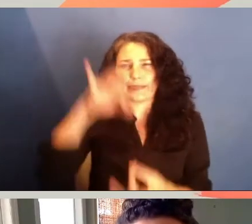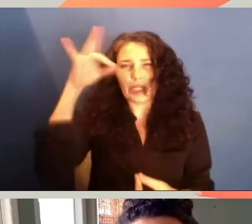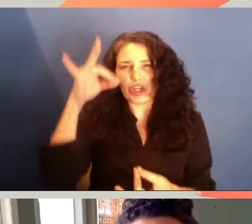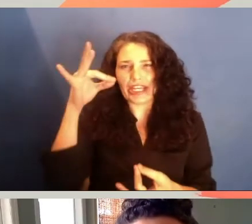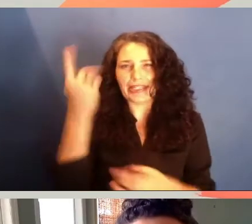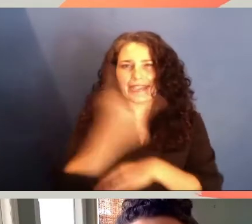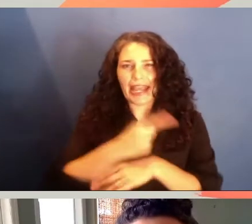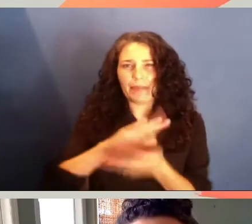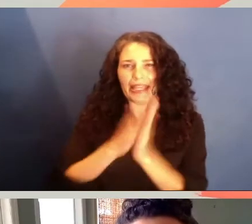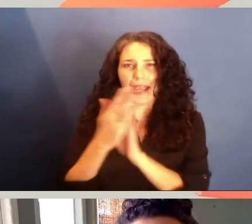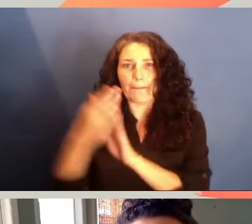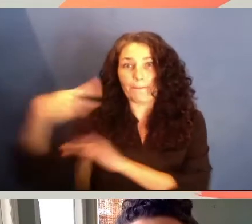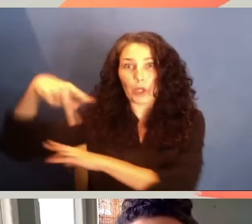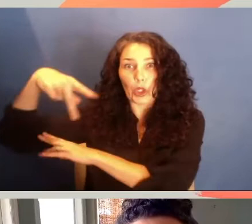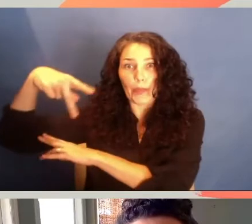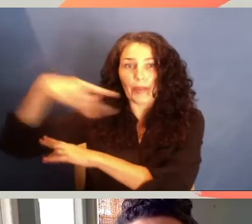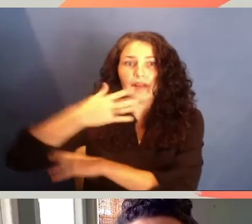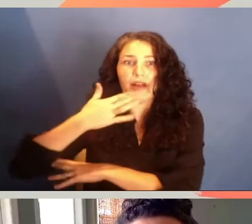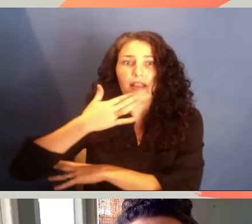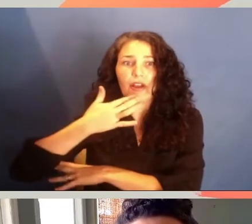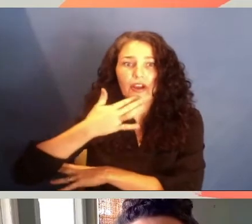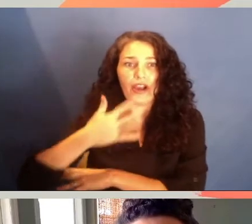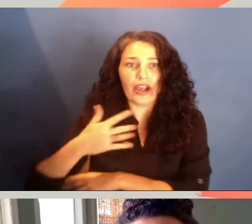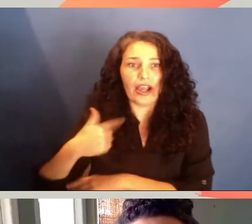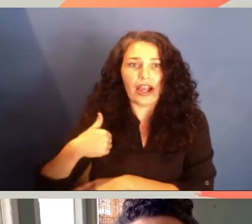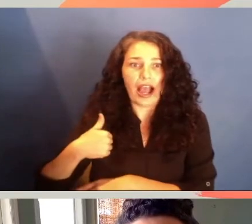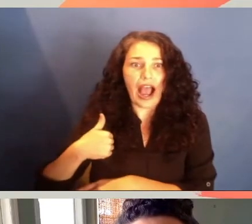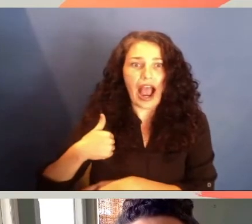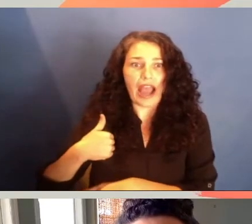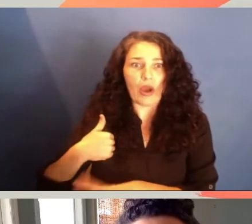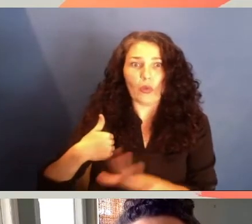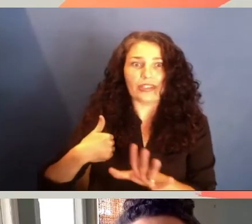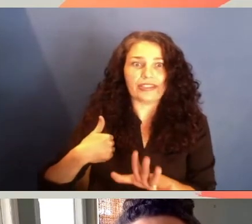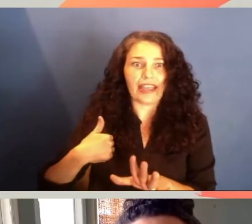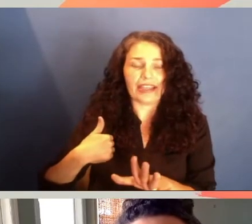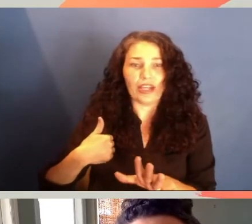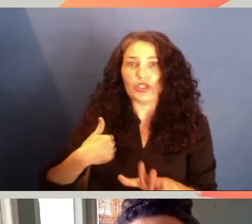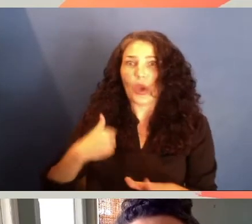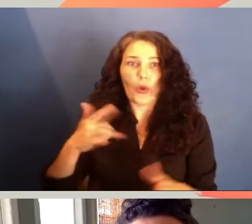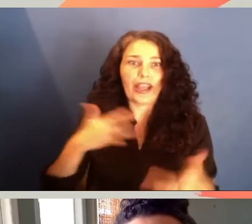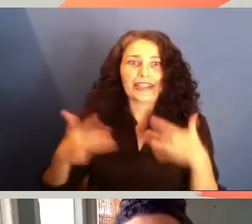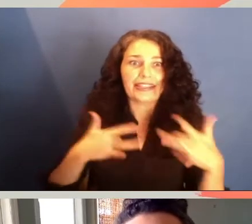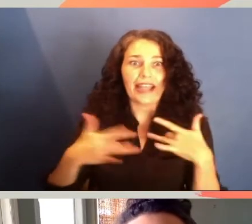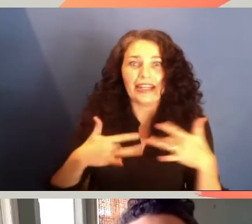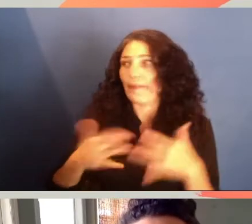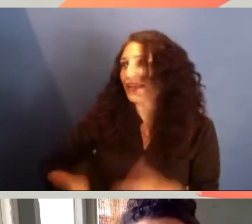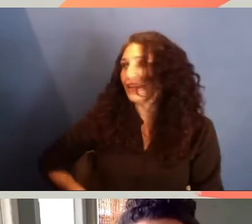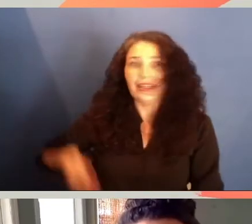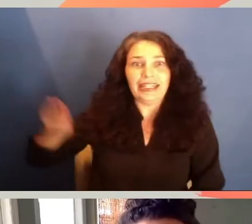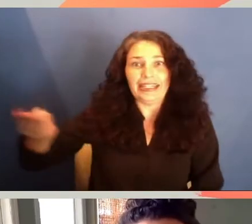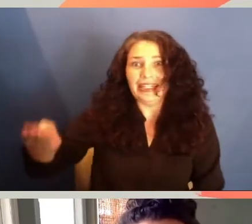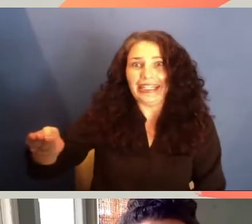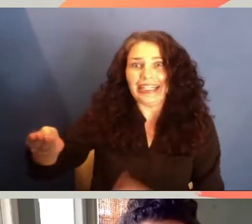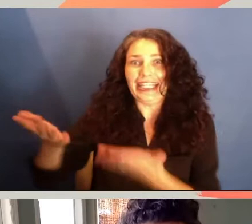I just brought them all together, and I just gave them some money out of my pocket, I was just like, "Here." I just remember just wanting to, like, even though MTV didn't wanna pay them,